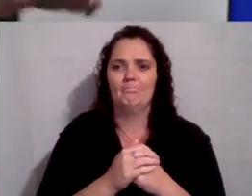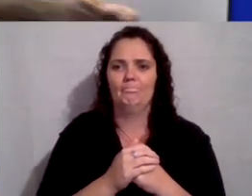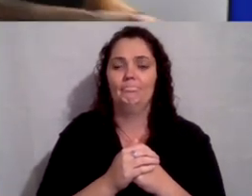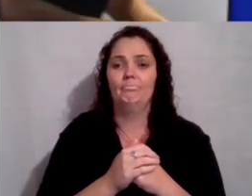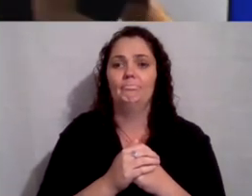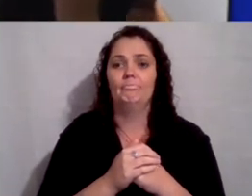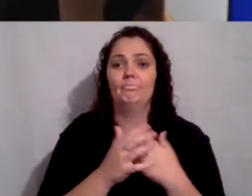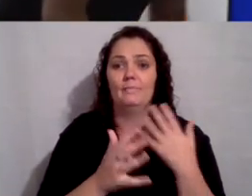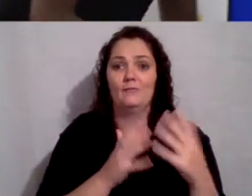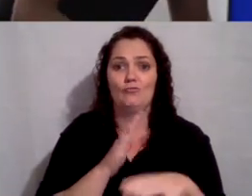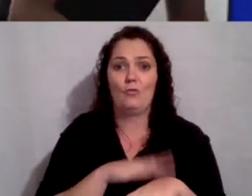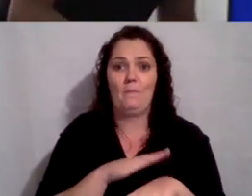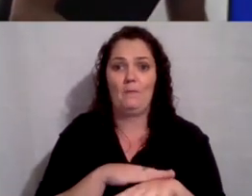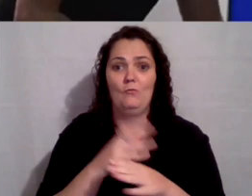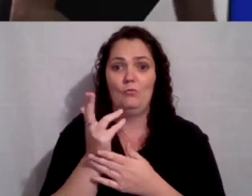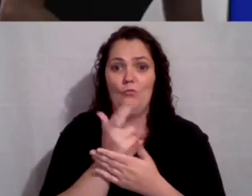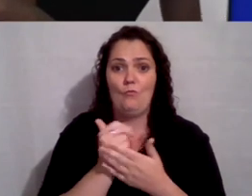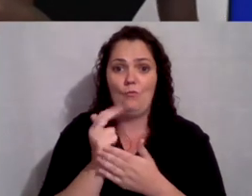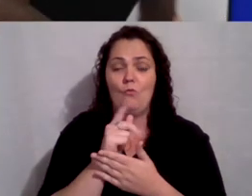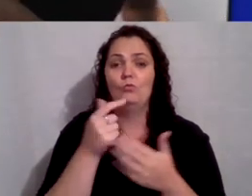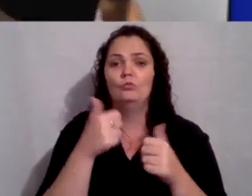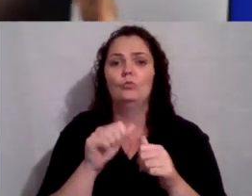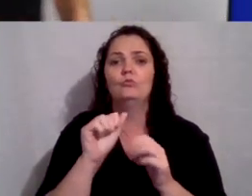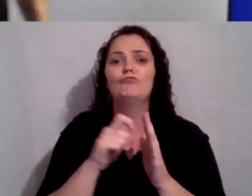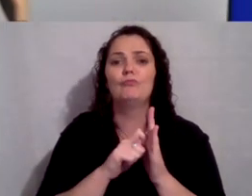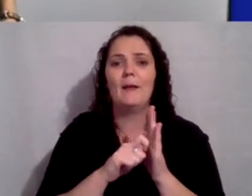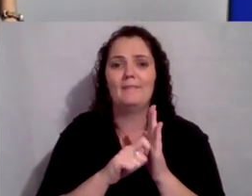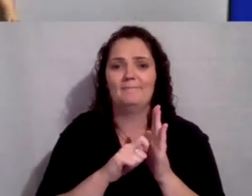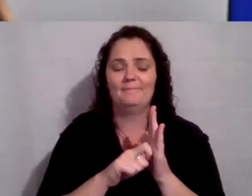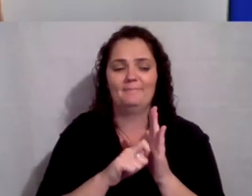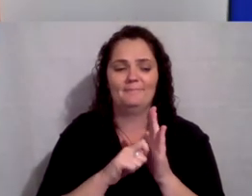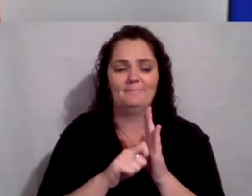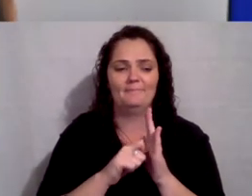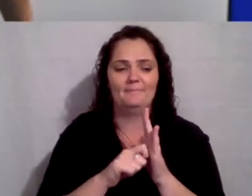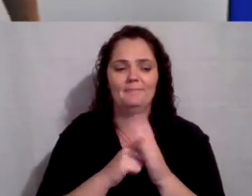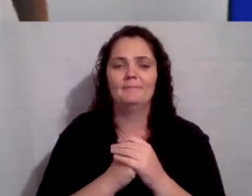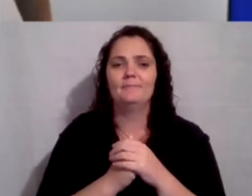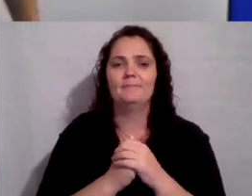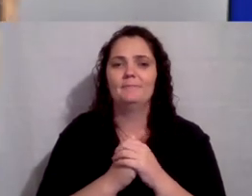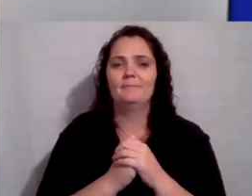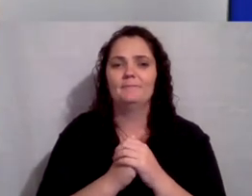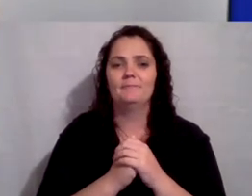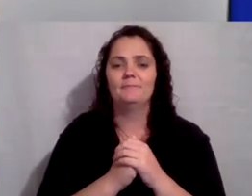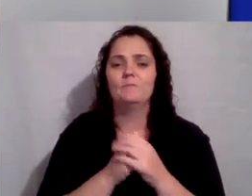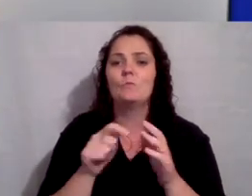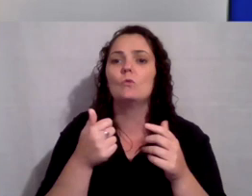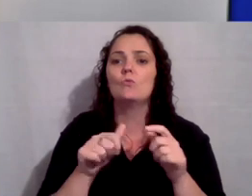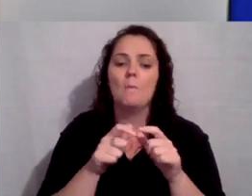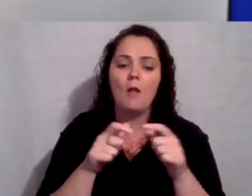Then when it comes time to draw, you're going to come back in with your eraser and whether you have a block of eraser like this or you just have the eraser